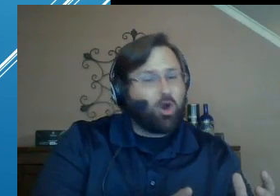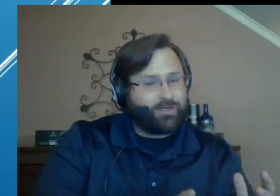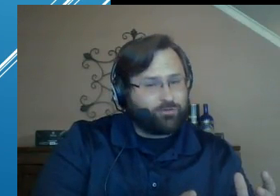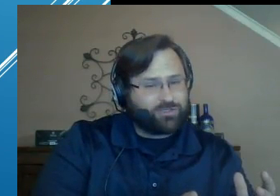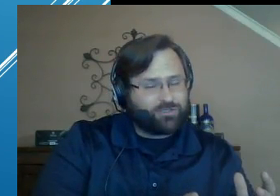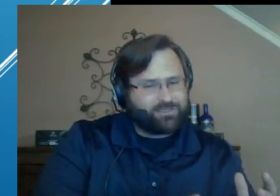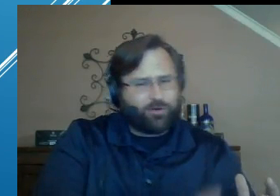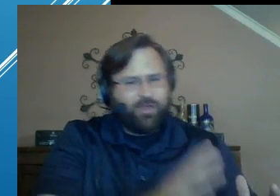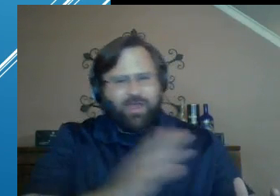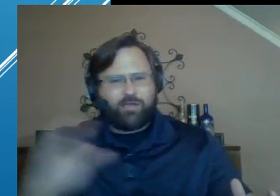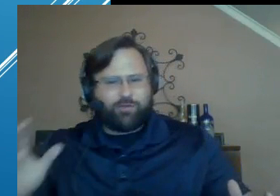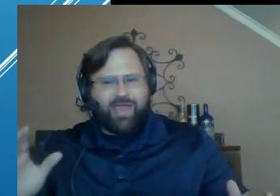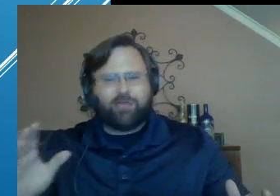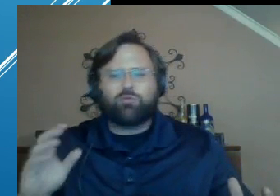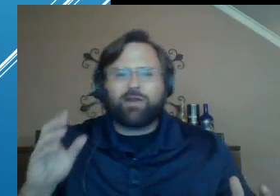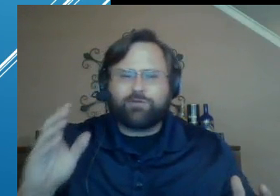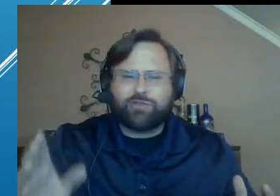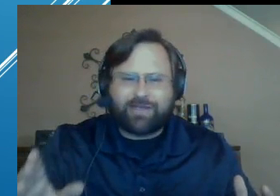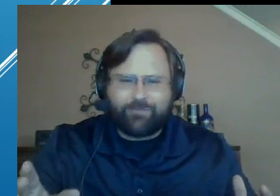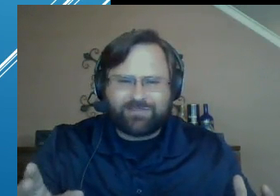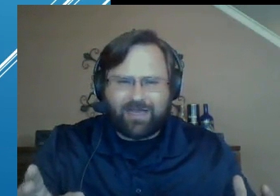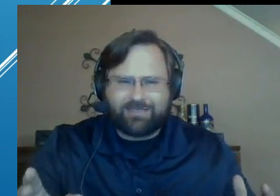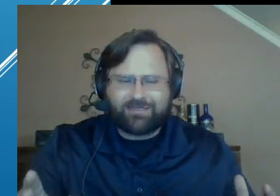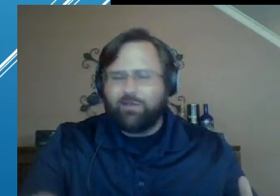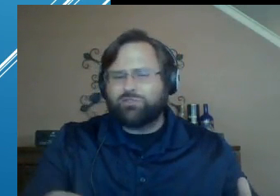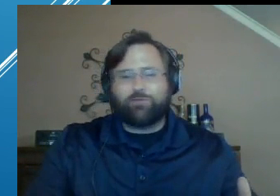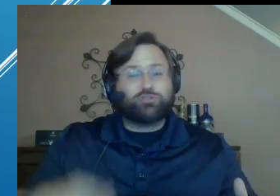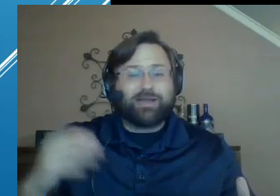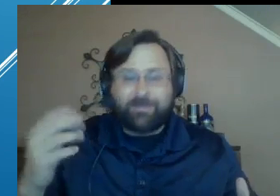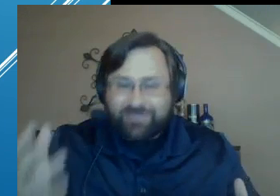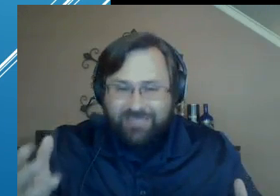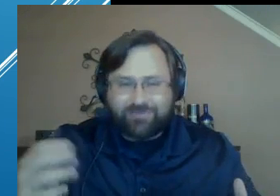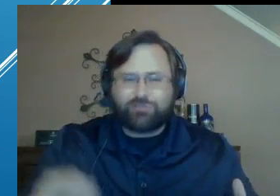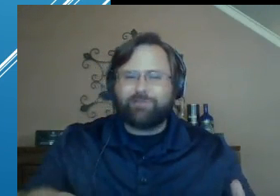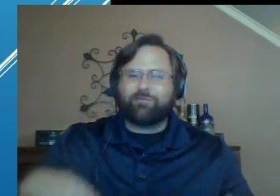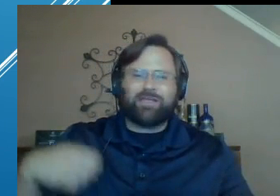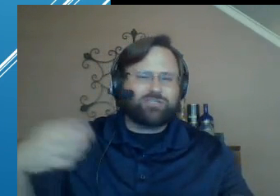already known to the listener and you end with whatever you're trying to emphasize so if you're trying to emphasize visual information